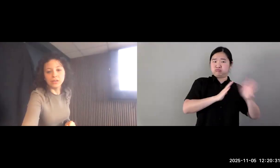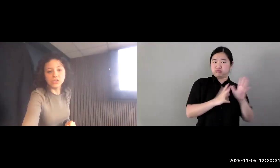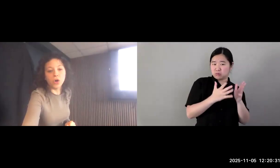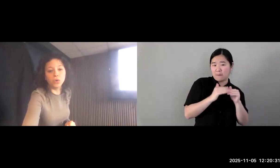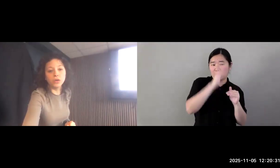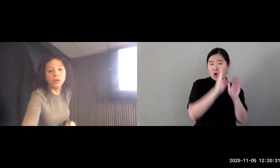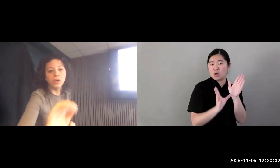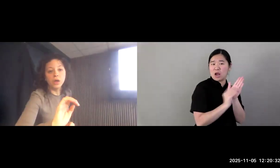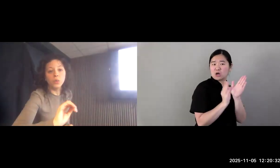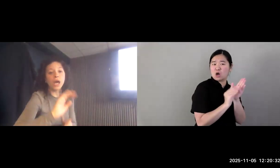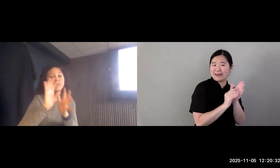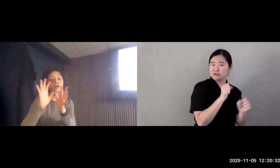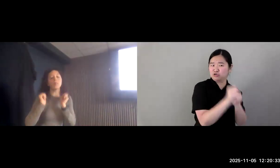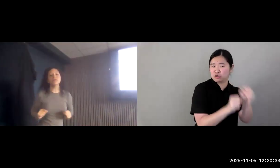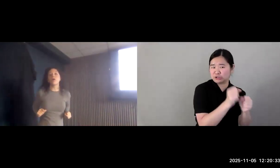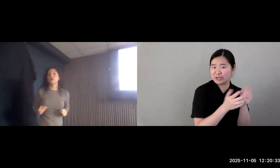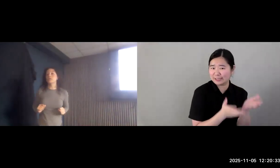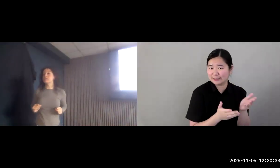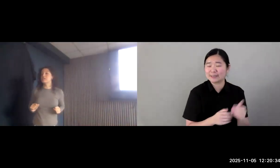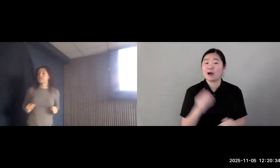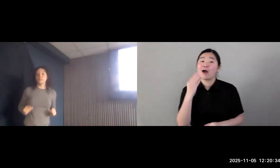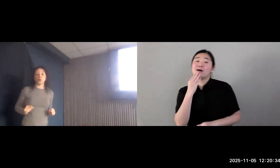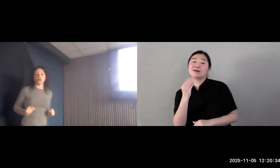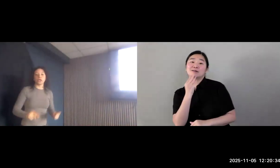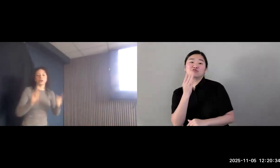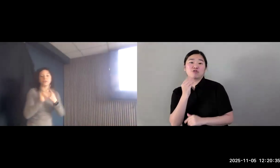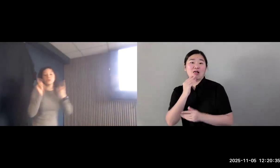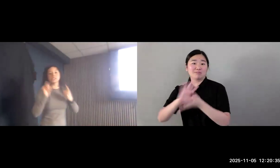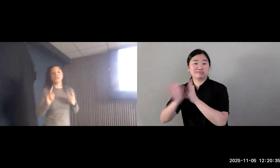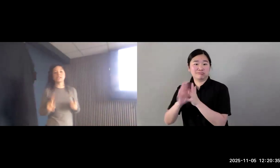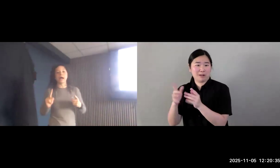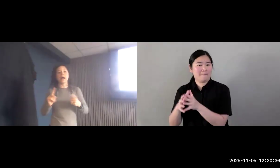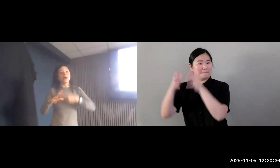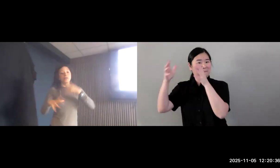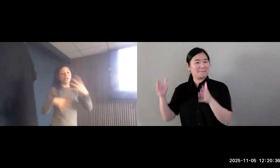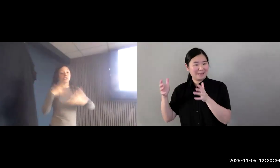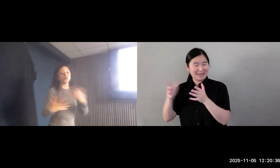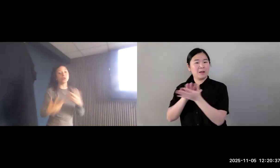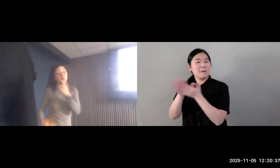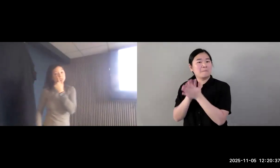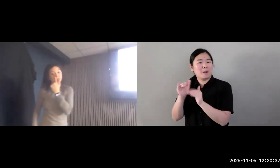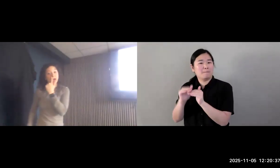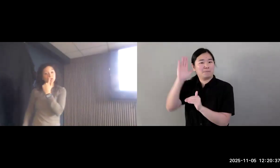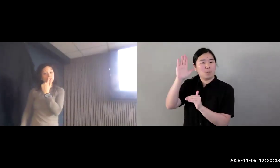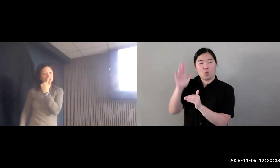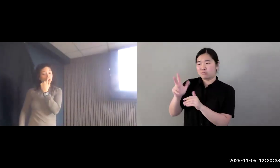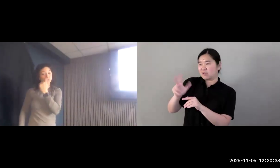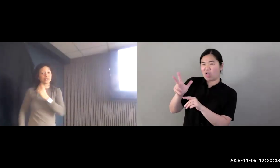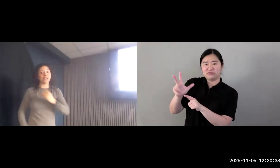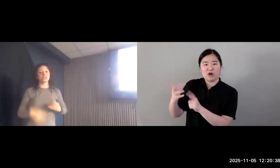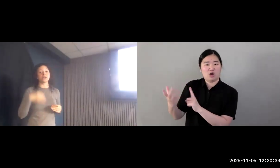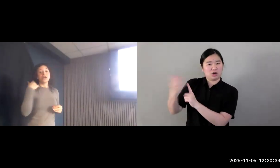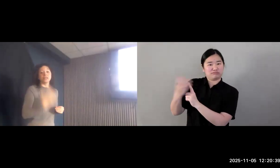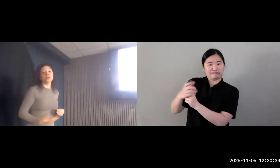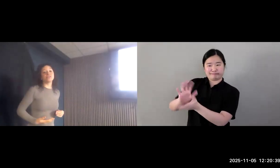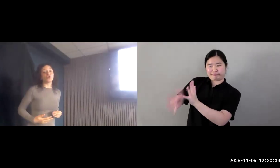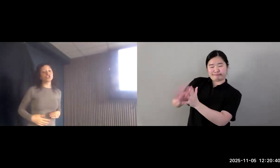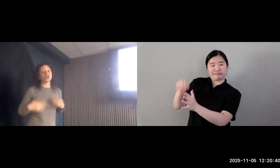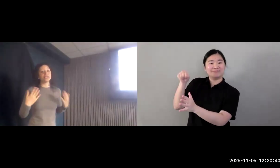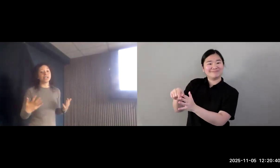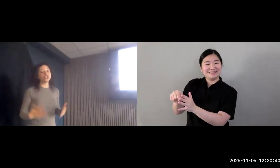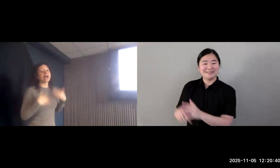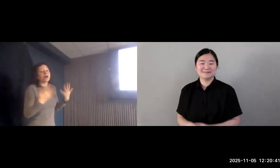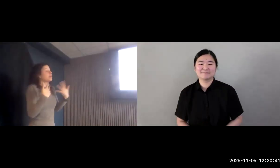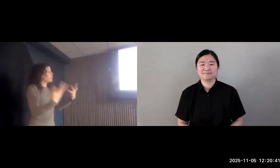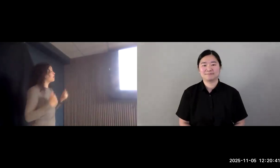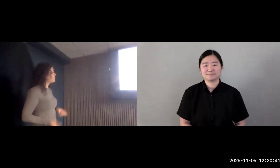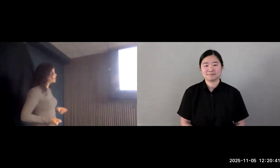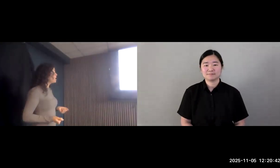So, we have a couple of arguments to explore here. First is that the sociolinguistic factors and those relating to narrative structure and nature and how they might affect